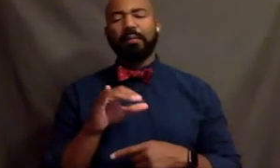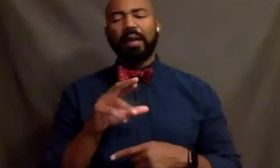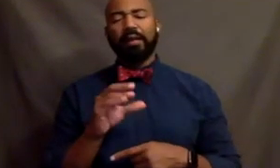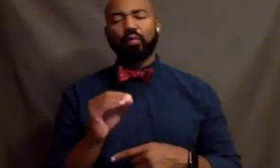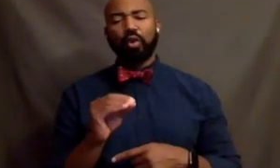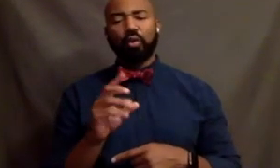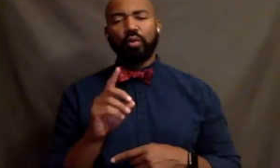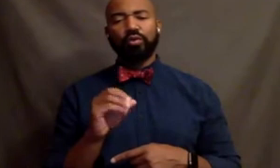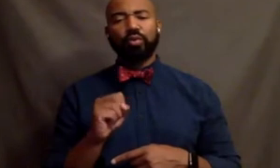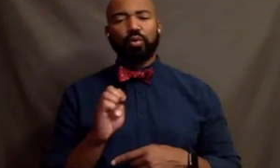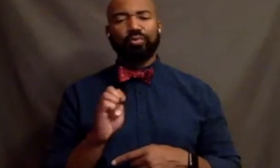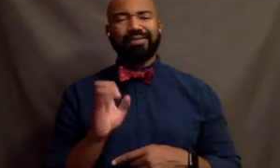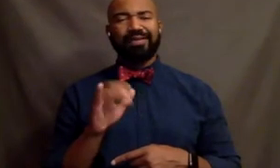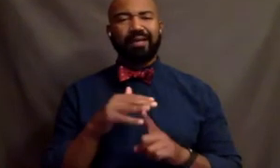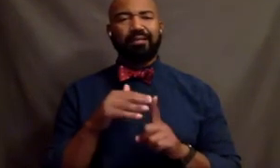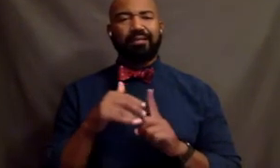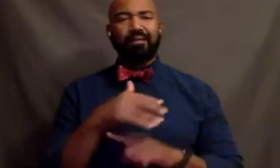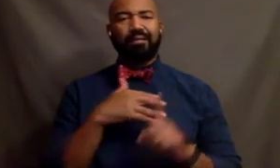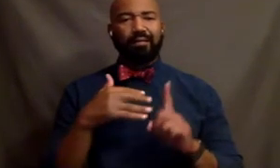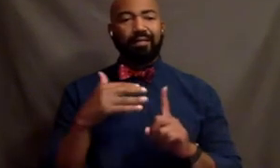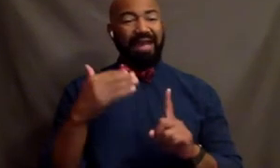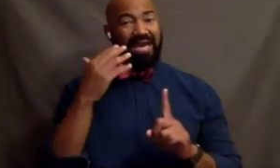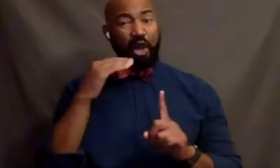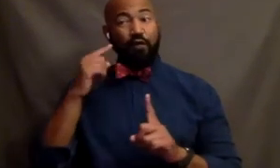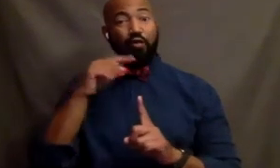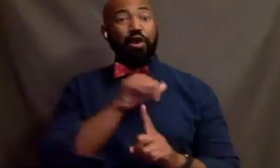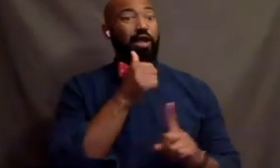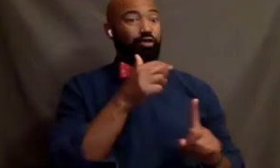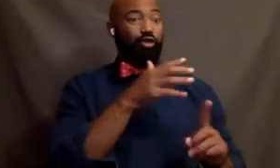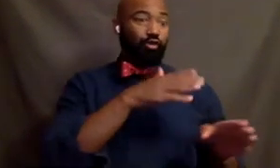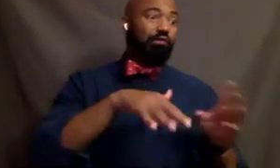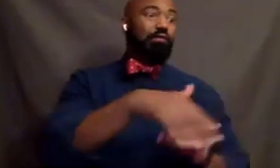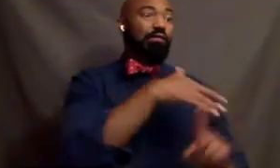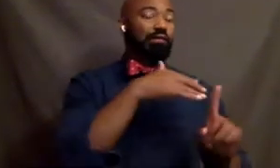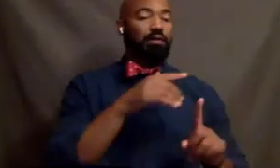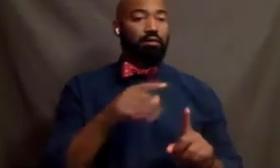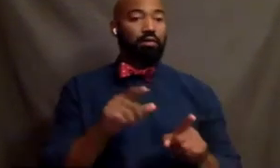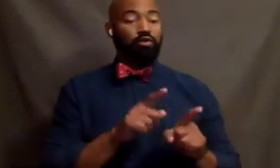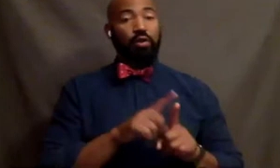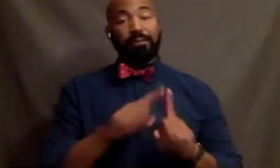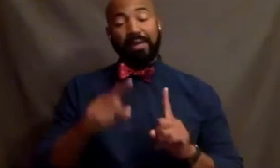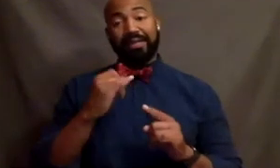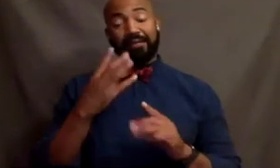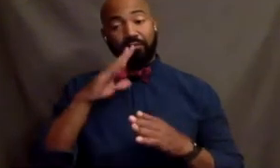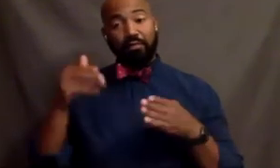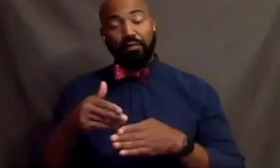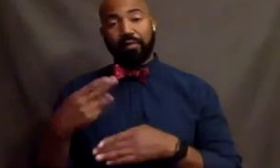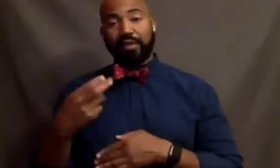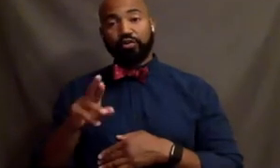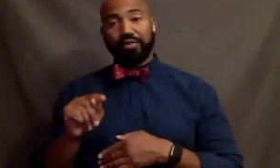'cause I know about microdosing in other contexts as well, but if we're talking just in terms of HRT and that low dosing,